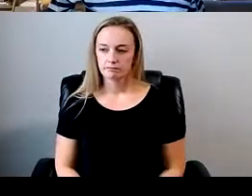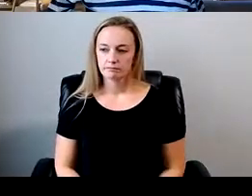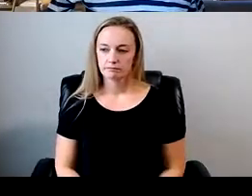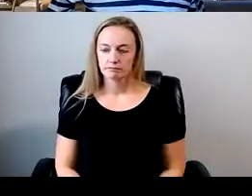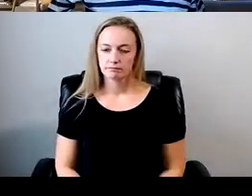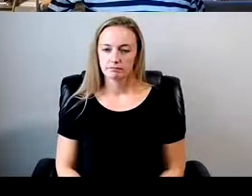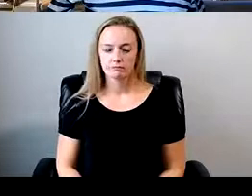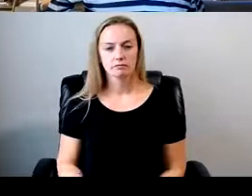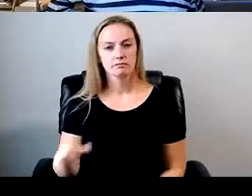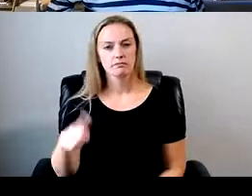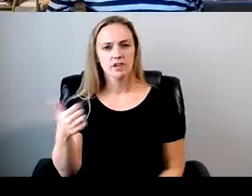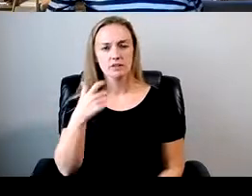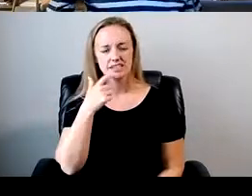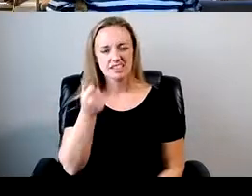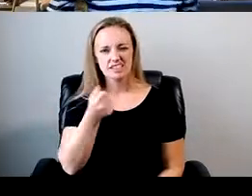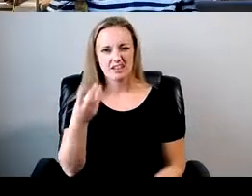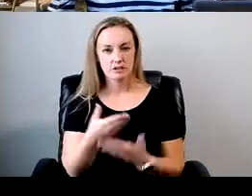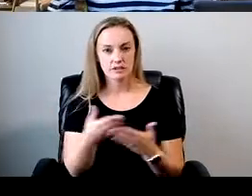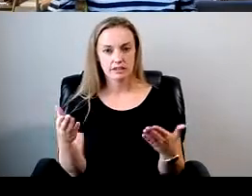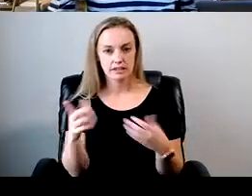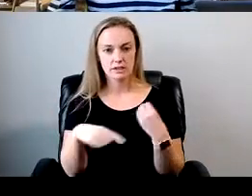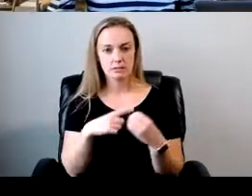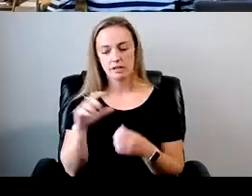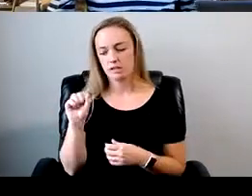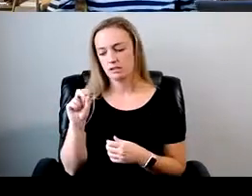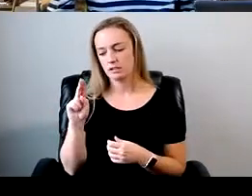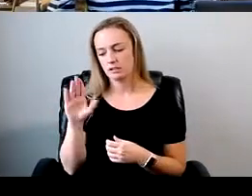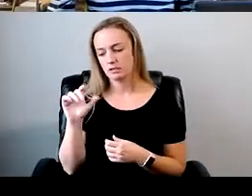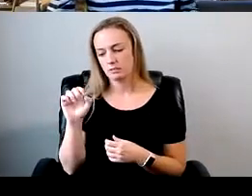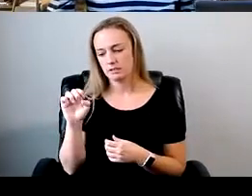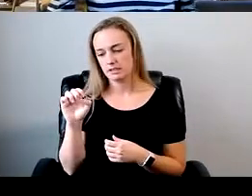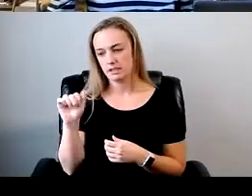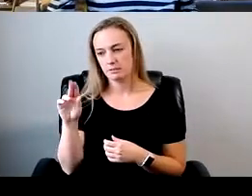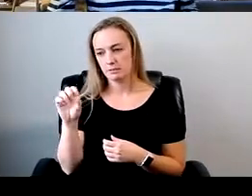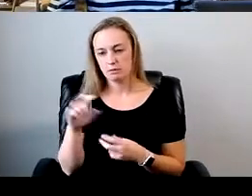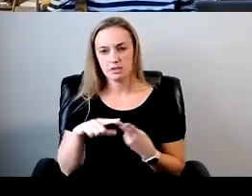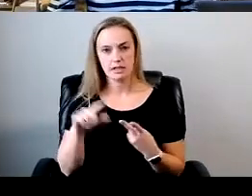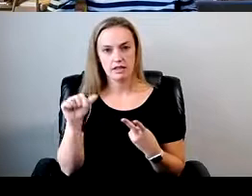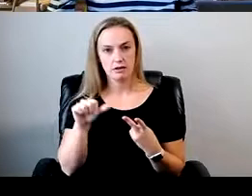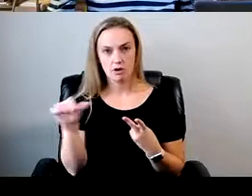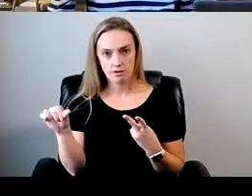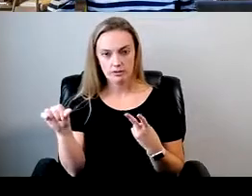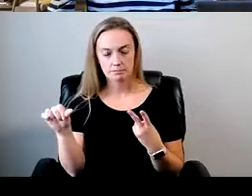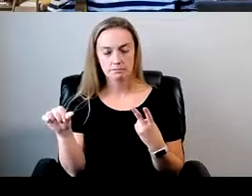[Kirsten] So there are several things around substance abuse and alcoholism with intellectual